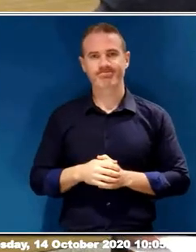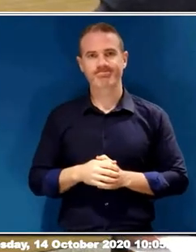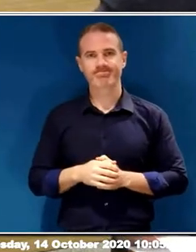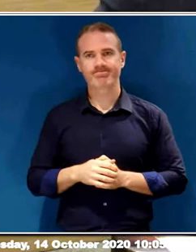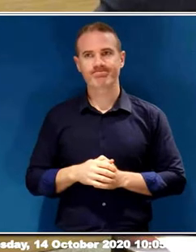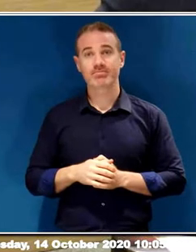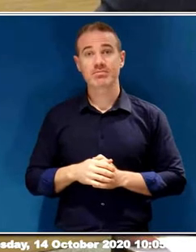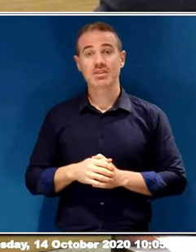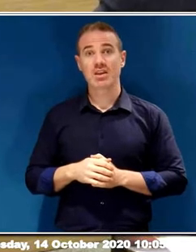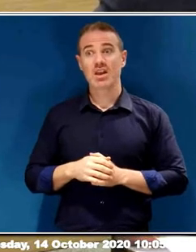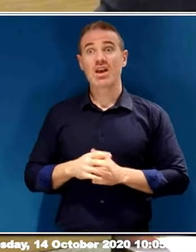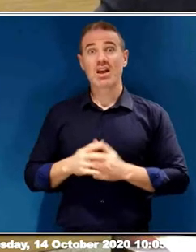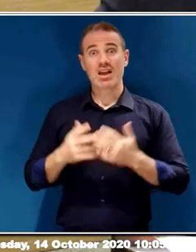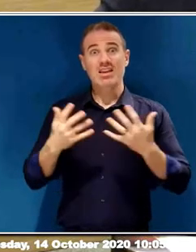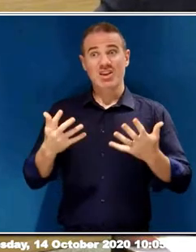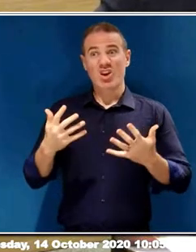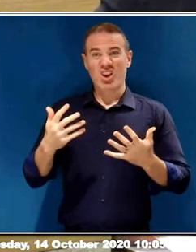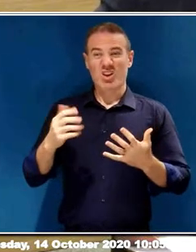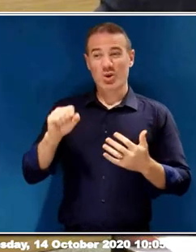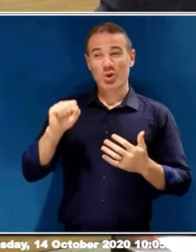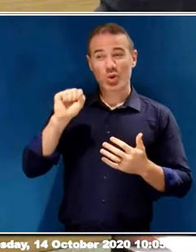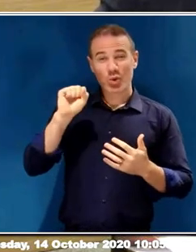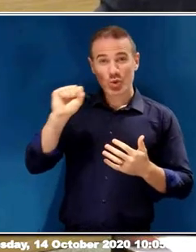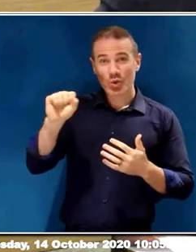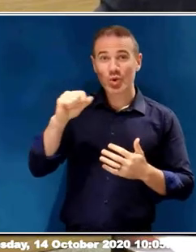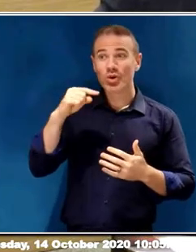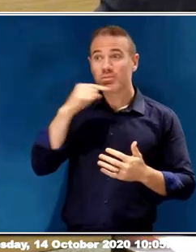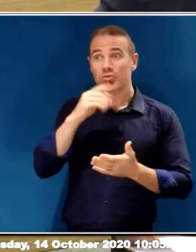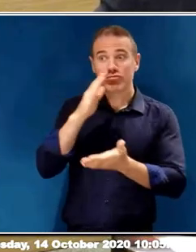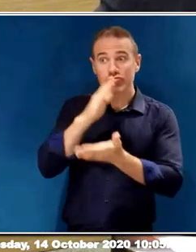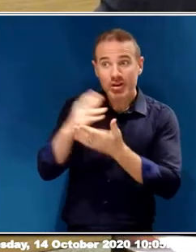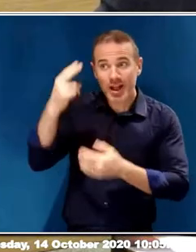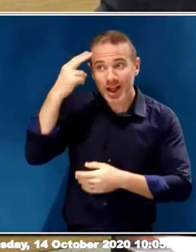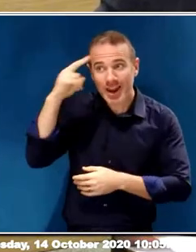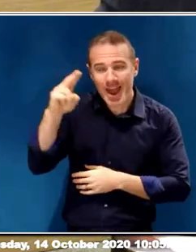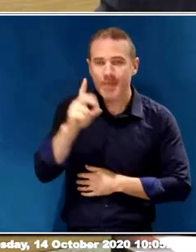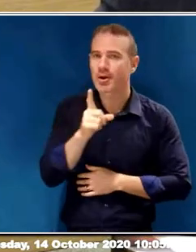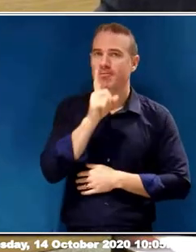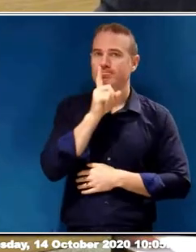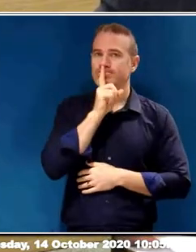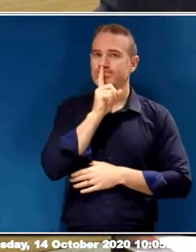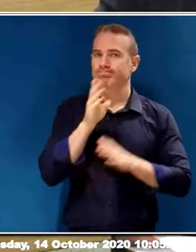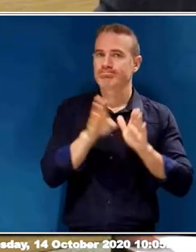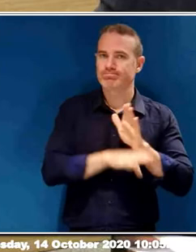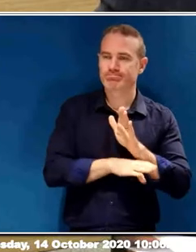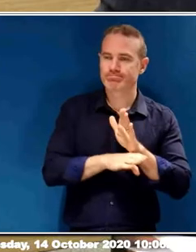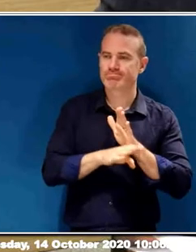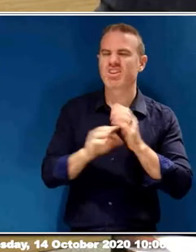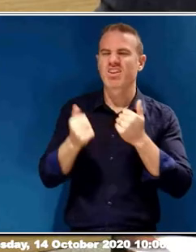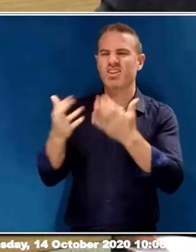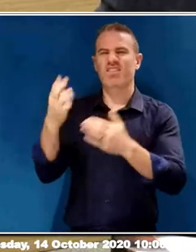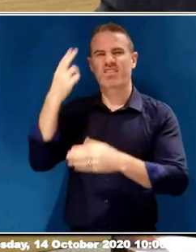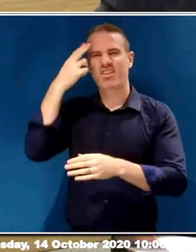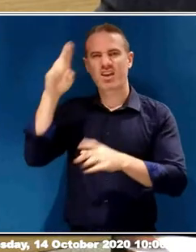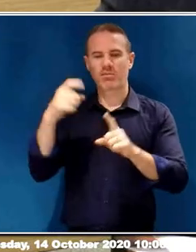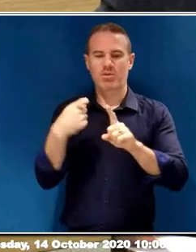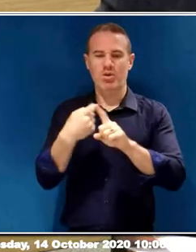but of course that's not his real name, is it? No. You yourself are a school teacher, having worked in public